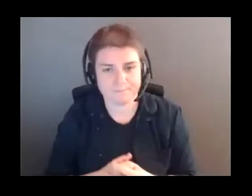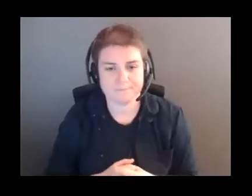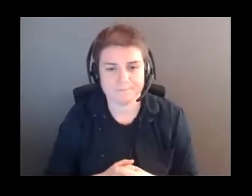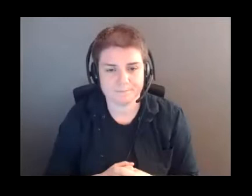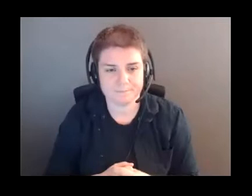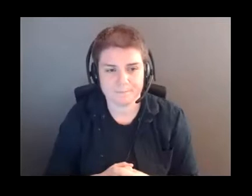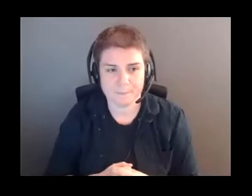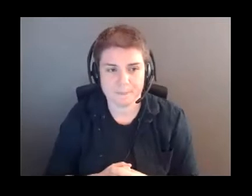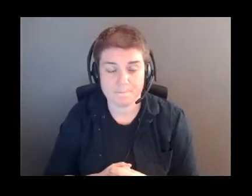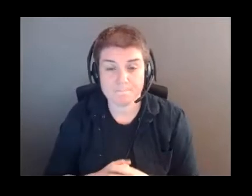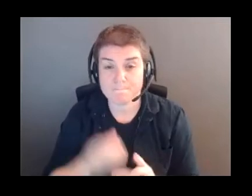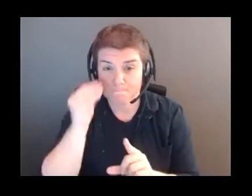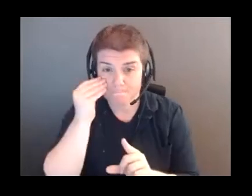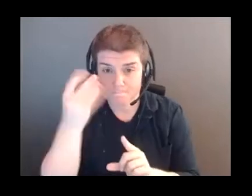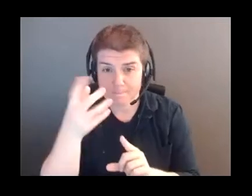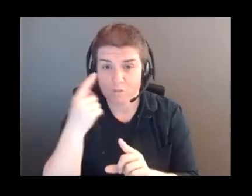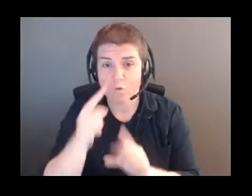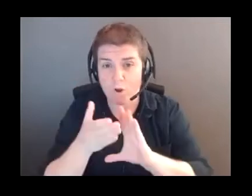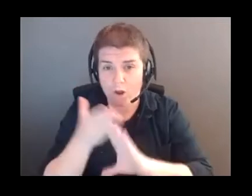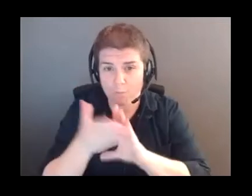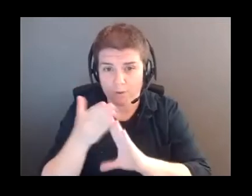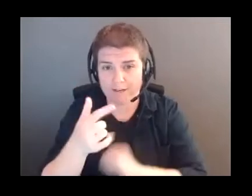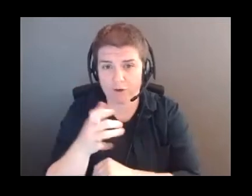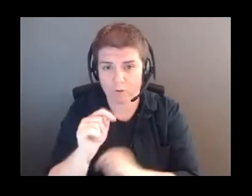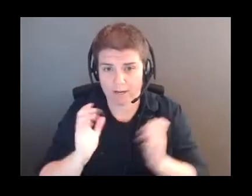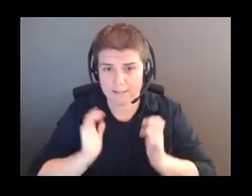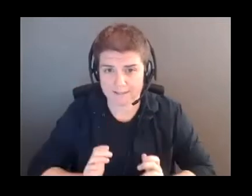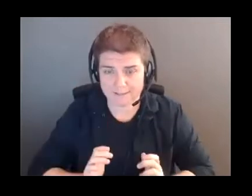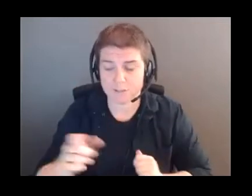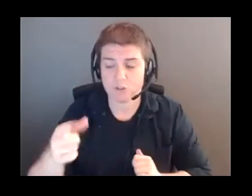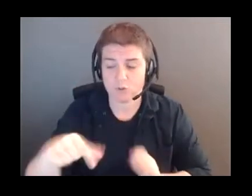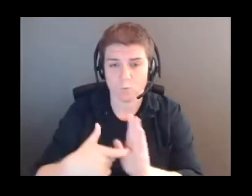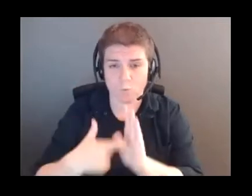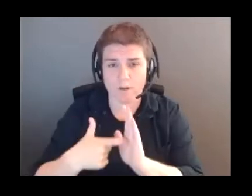our Operating Grant clients—you will need to demonstrate how the proposed activity is